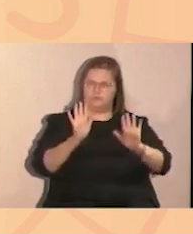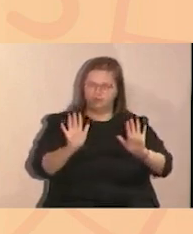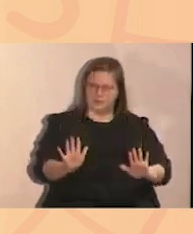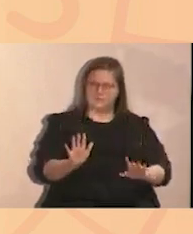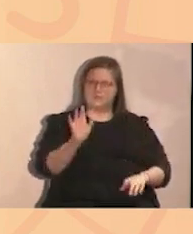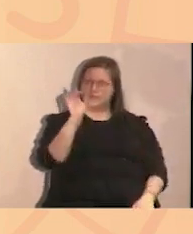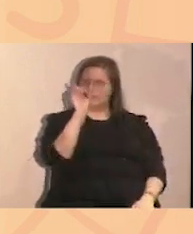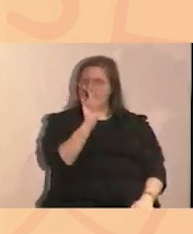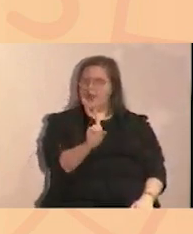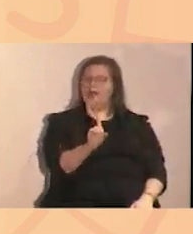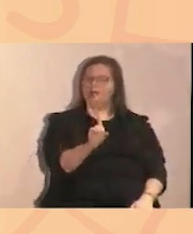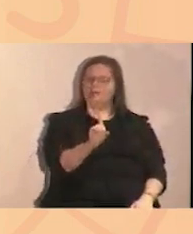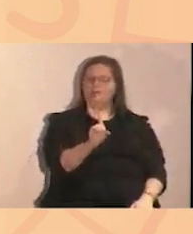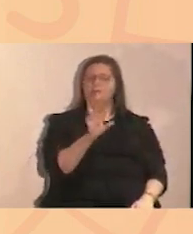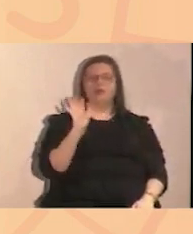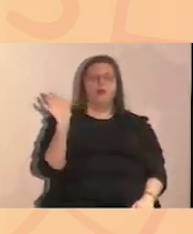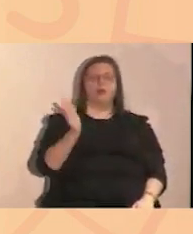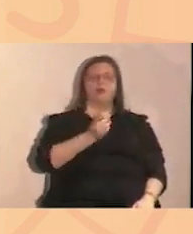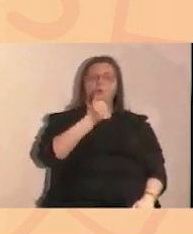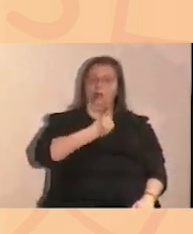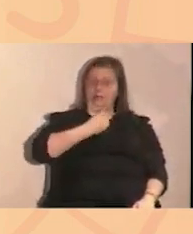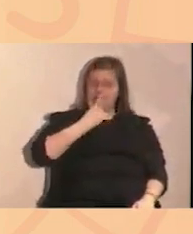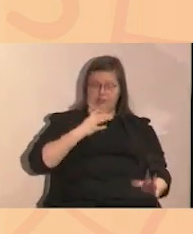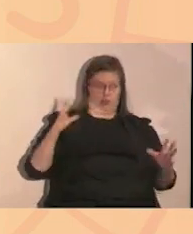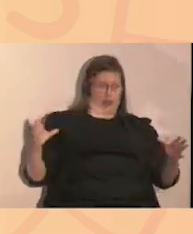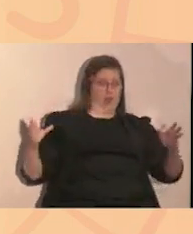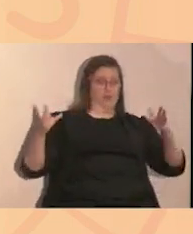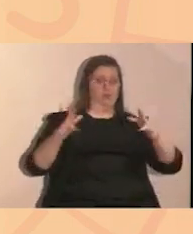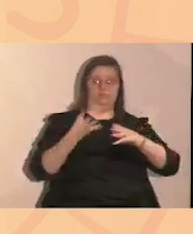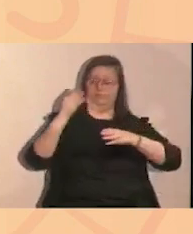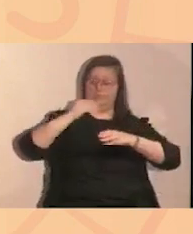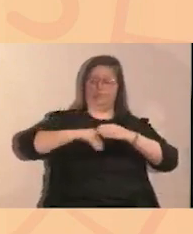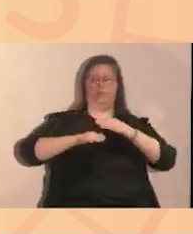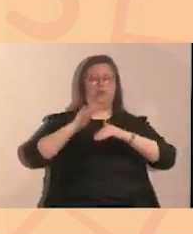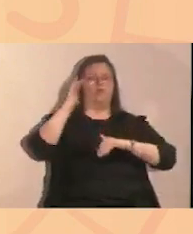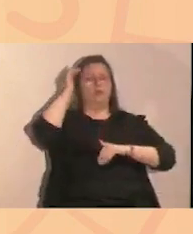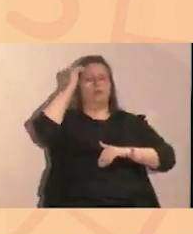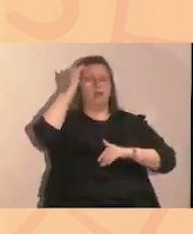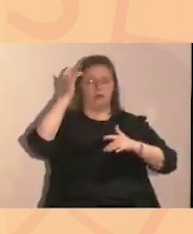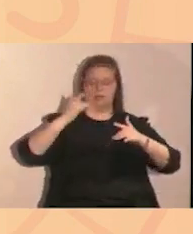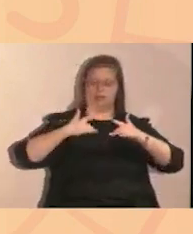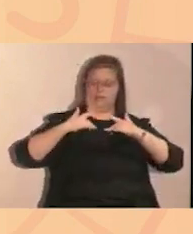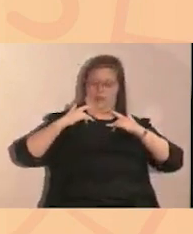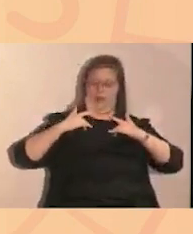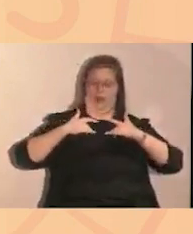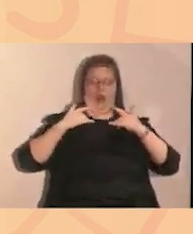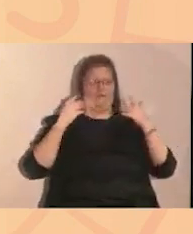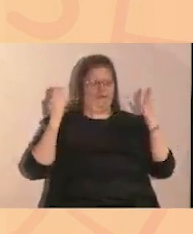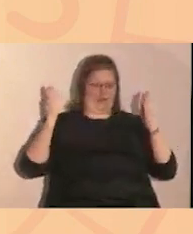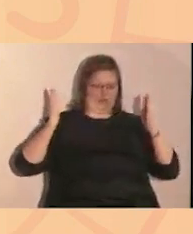Yet we are all individually and collectively embodiments of resilience. Survival, our very presence here today is a public